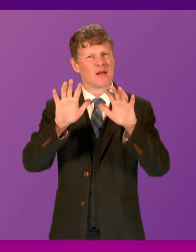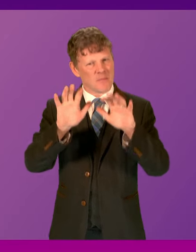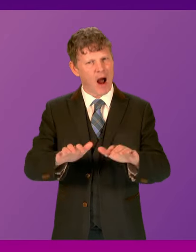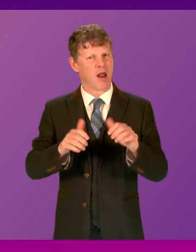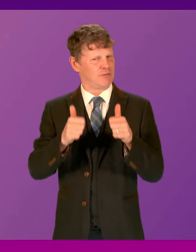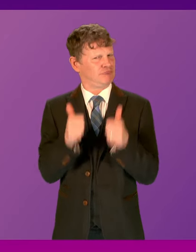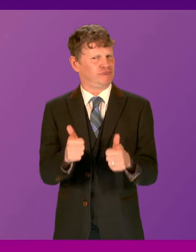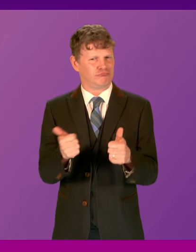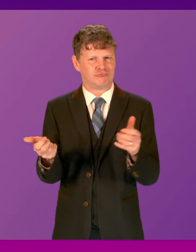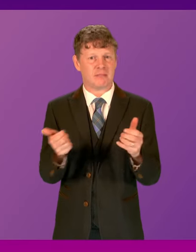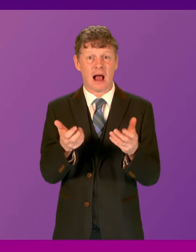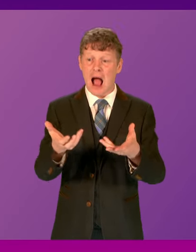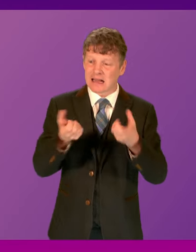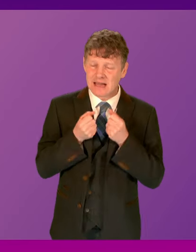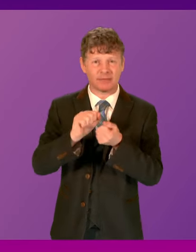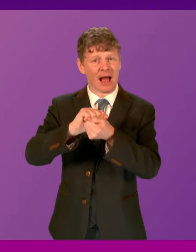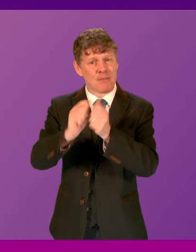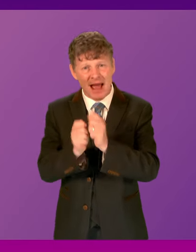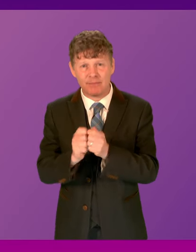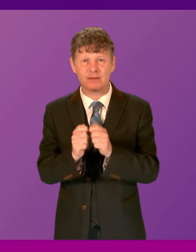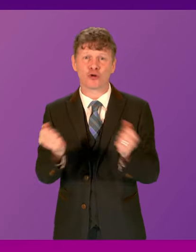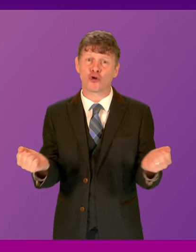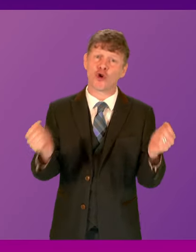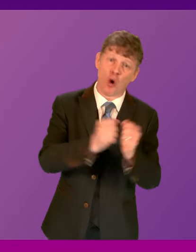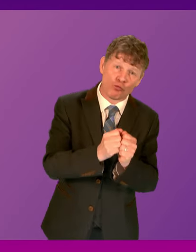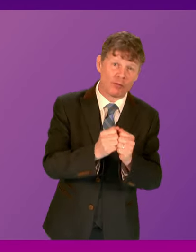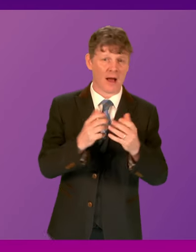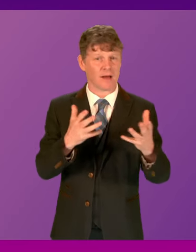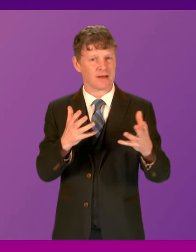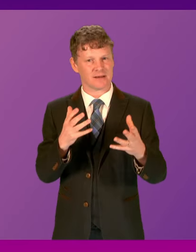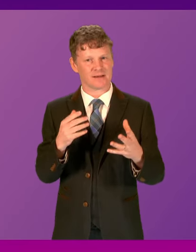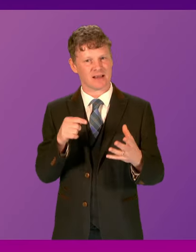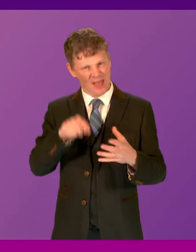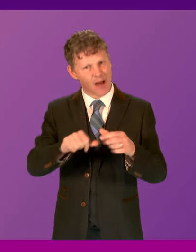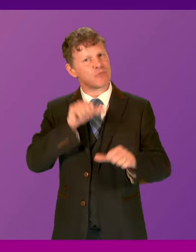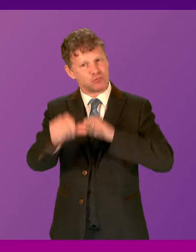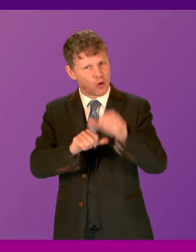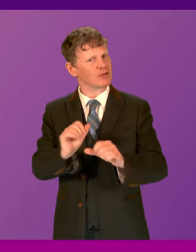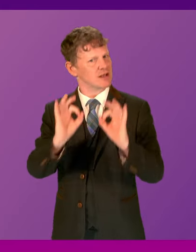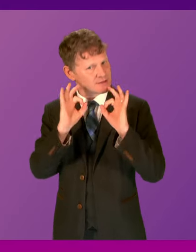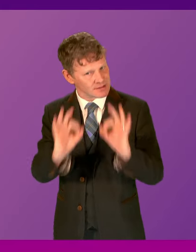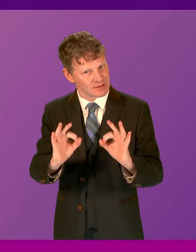amendments were accepted by the Government. We came out of that process with a good piece of